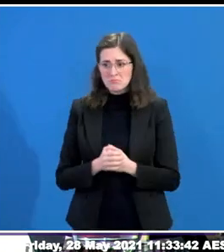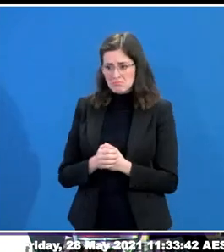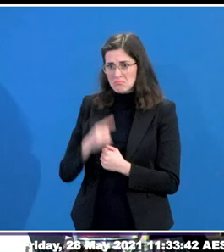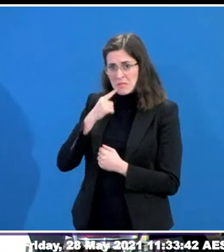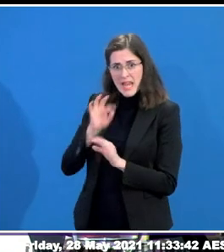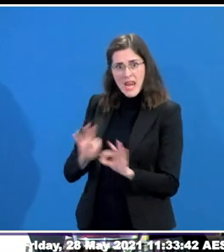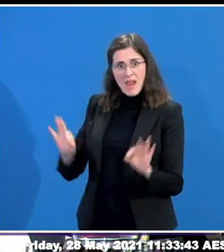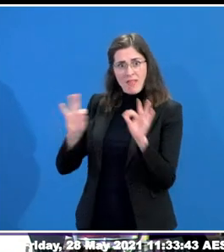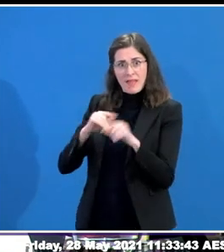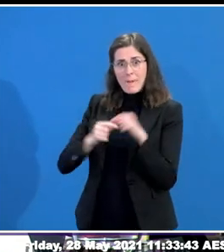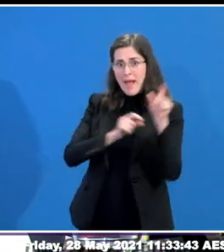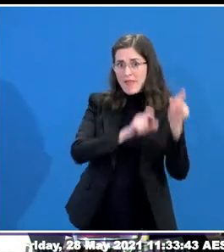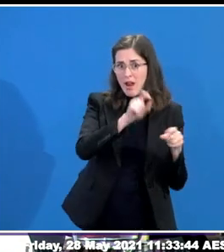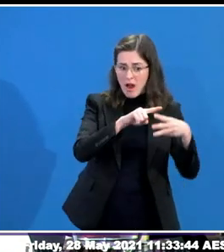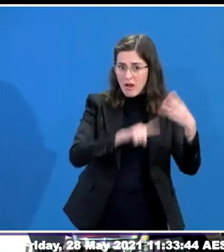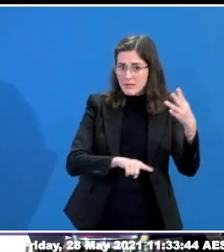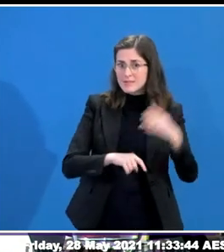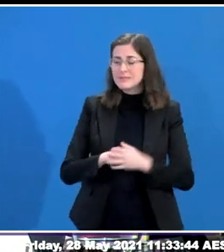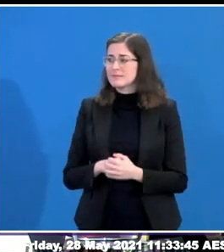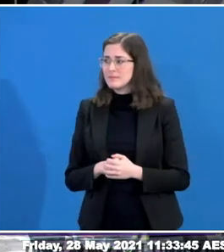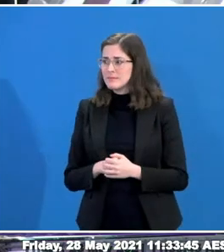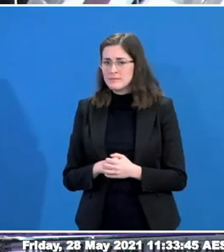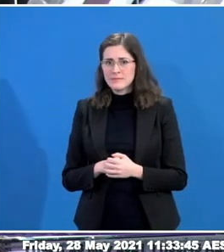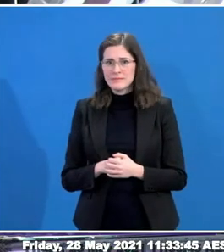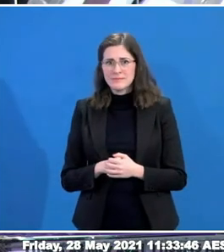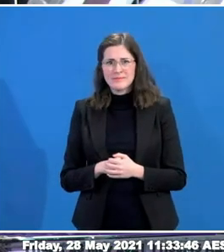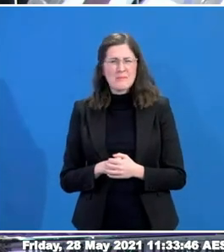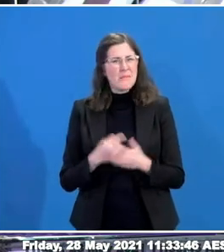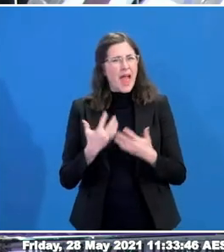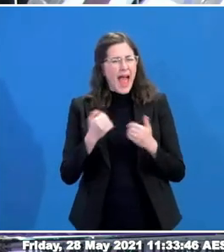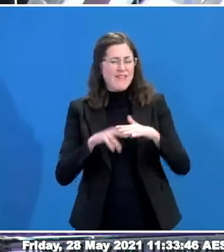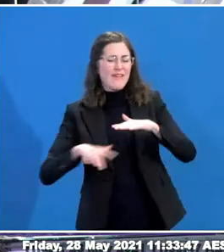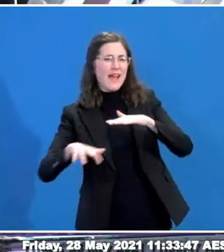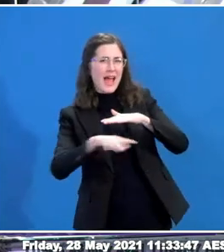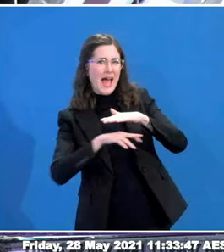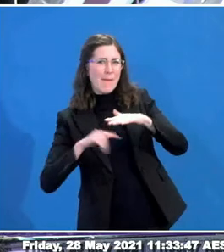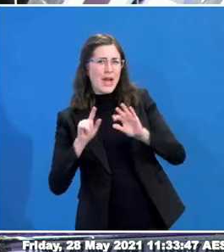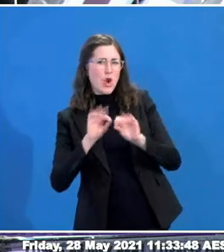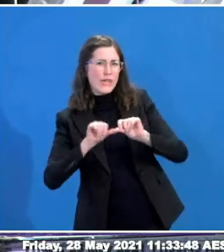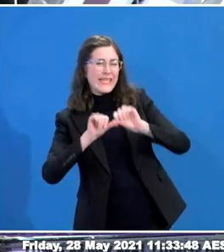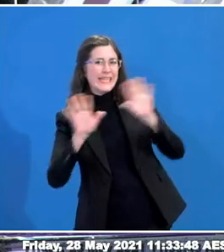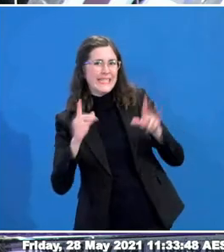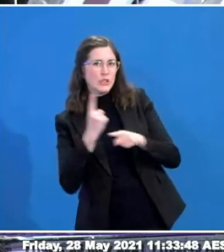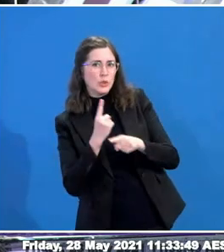That is implied, as I said. Well, how would you know it is implied? Without the staff the clients can't be cared for.